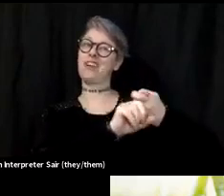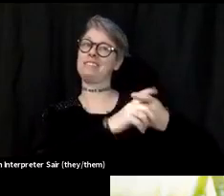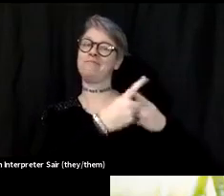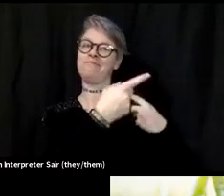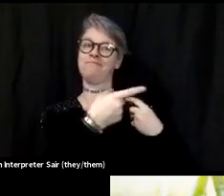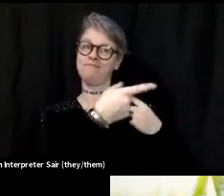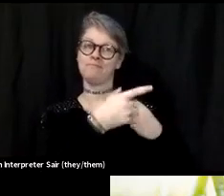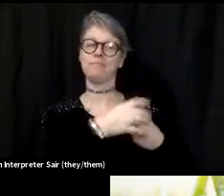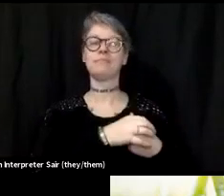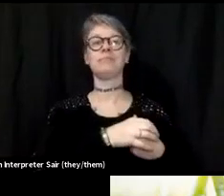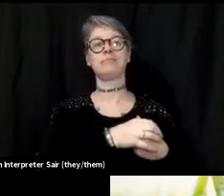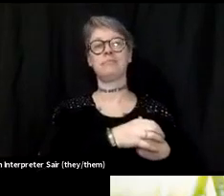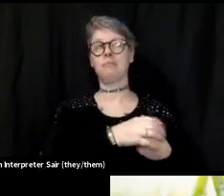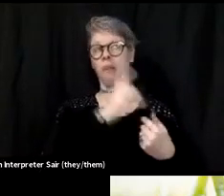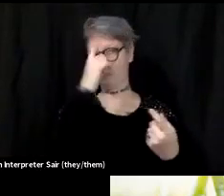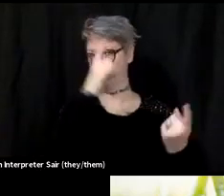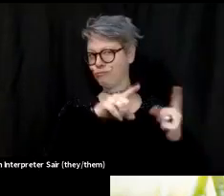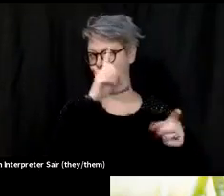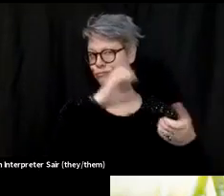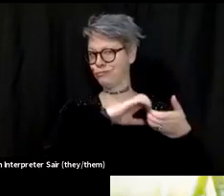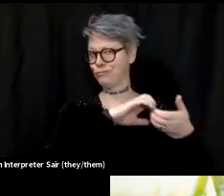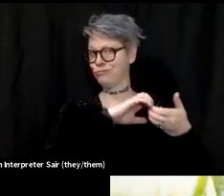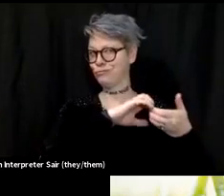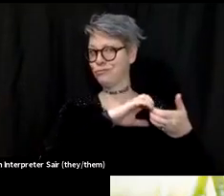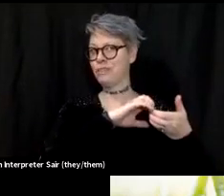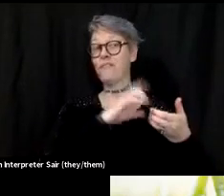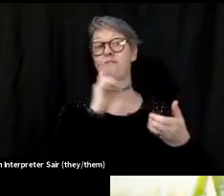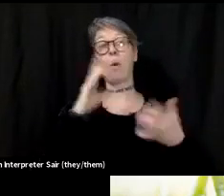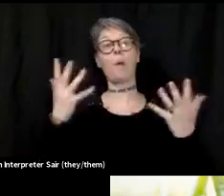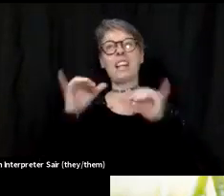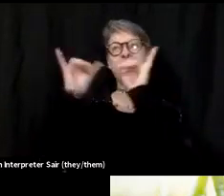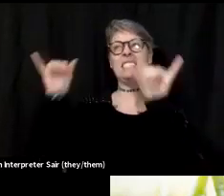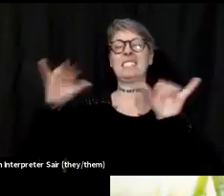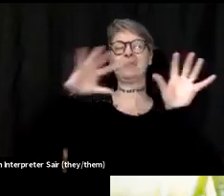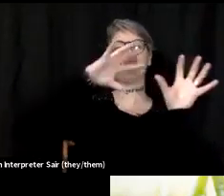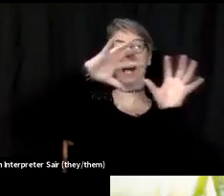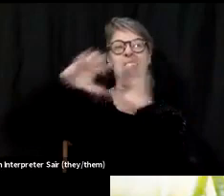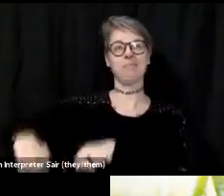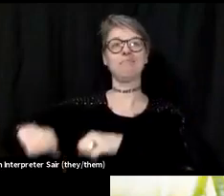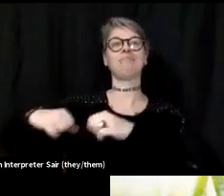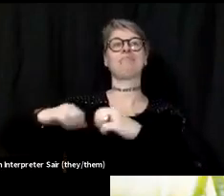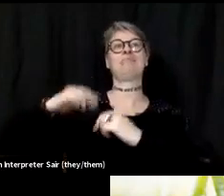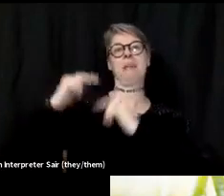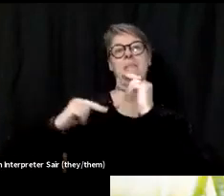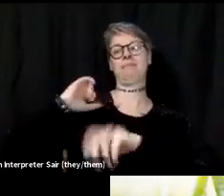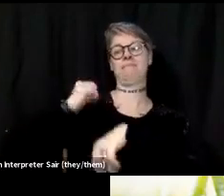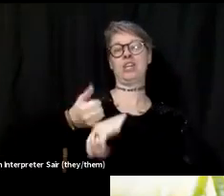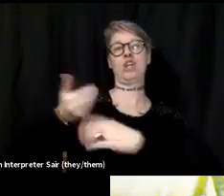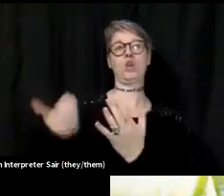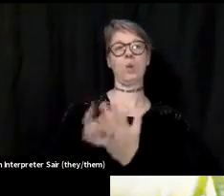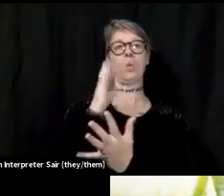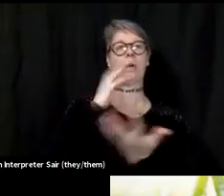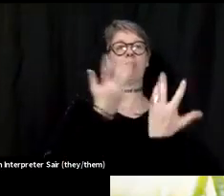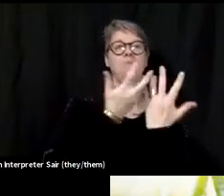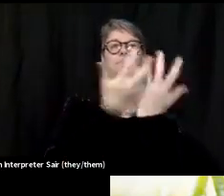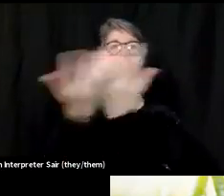I'm very very lucky to say. ay, is a friend and ay, is a friend and Coconut is a friend and Co conspirator, and. Terry ing the system's down and wn and rebuilding into something